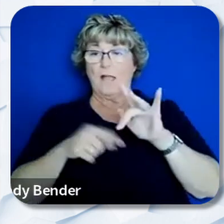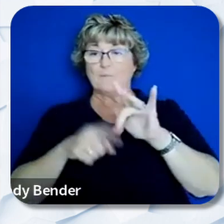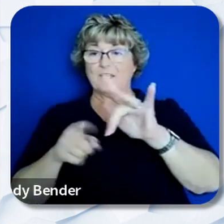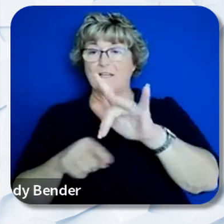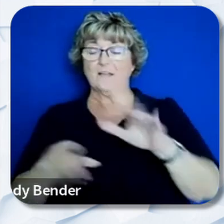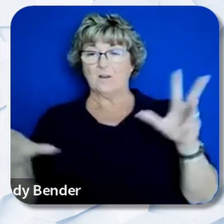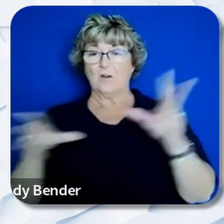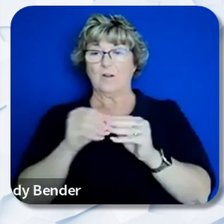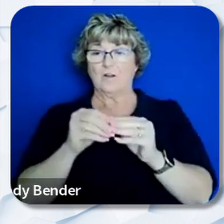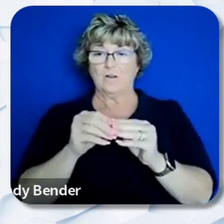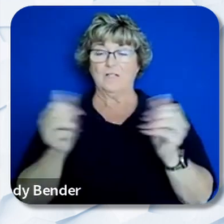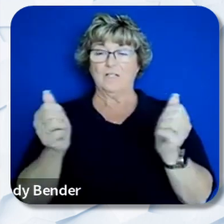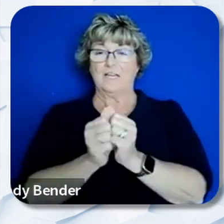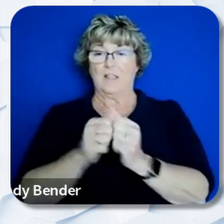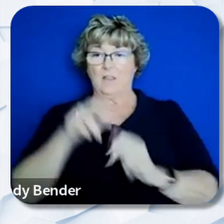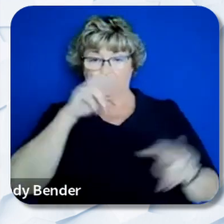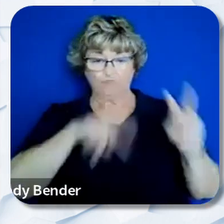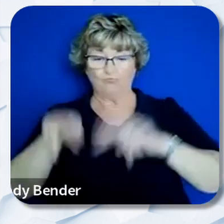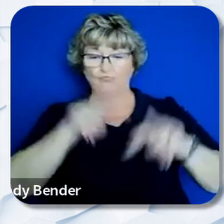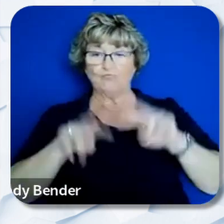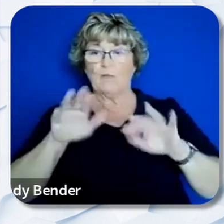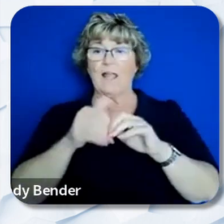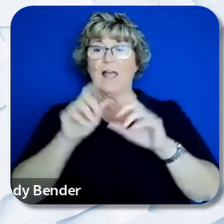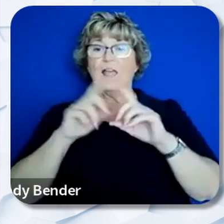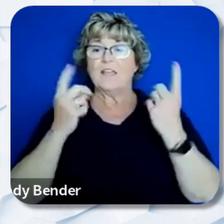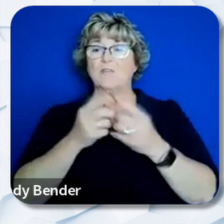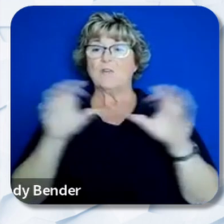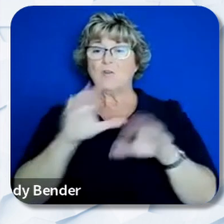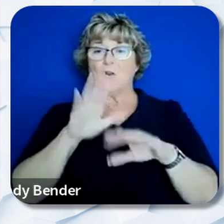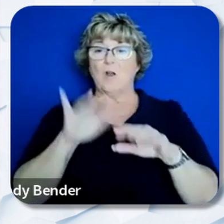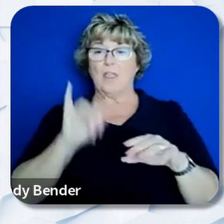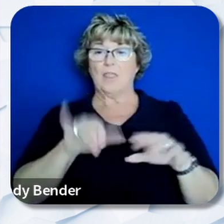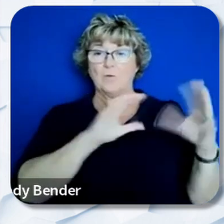indicators together, and we look at how the district is doing on all of those indicators,